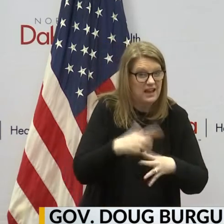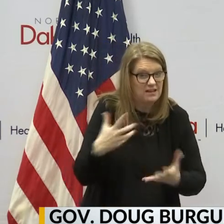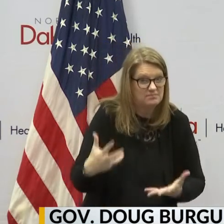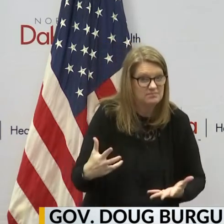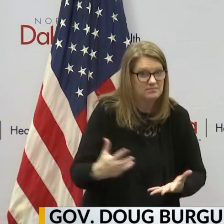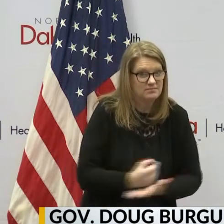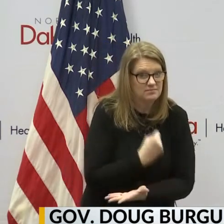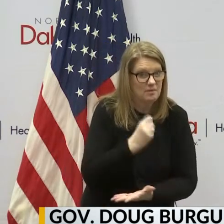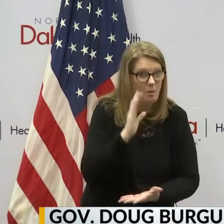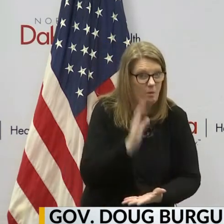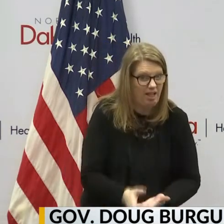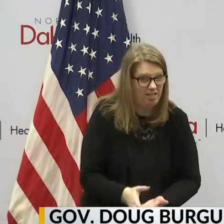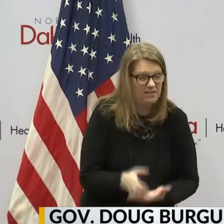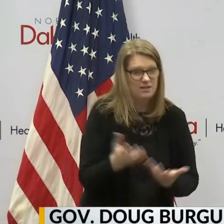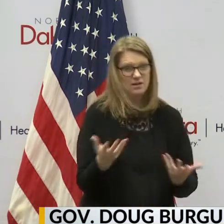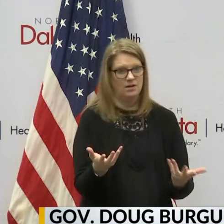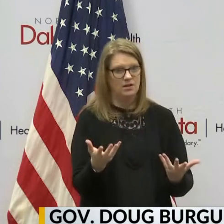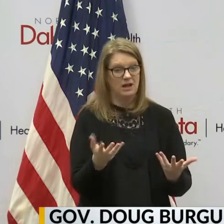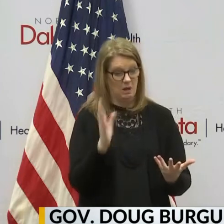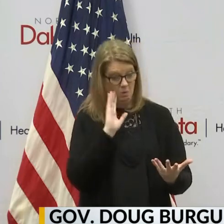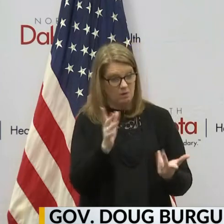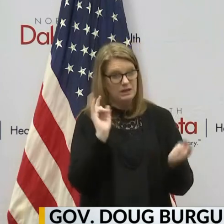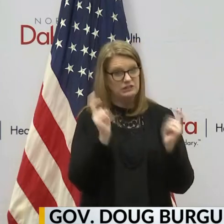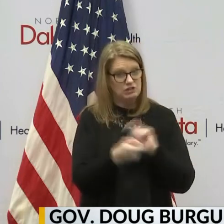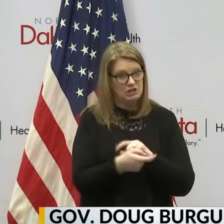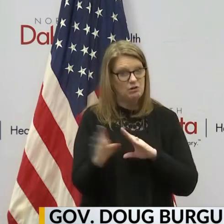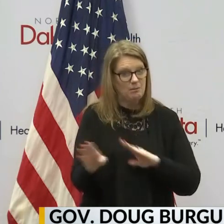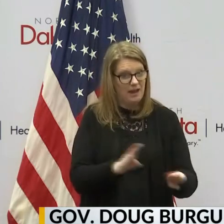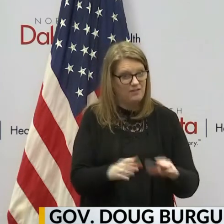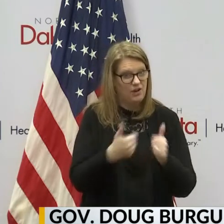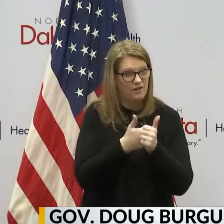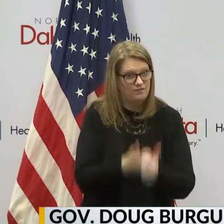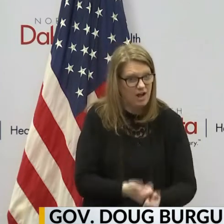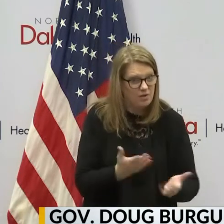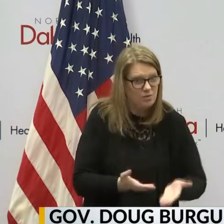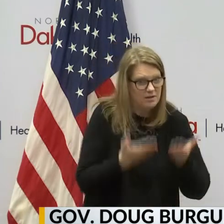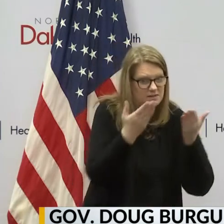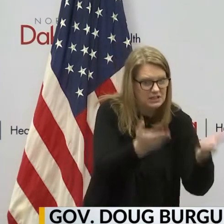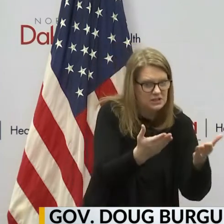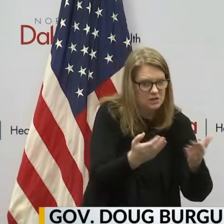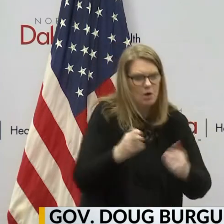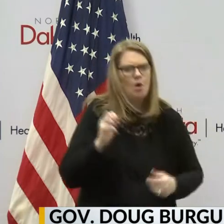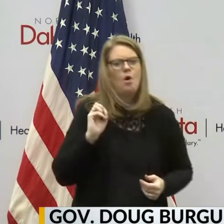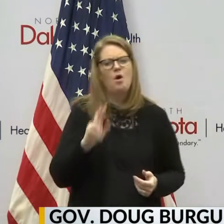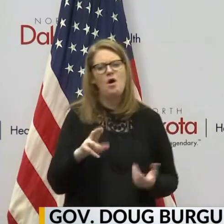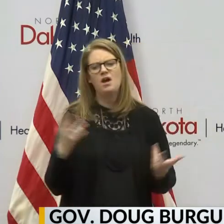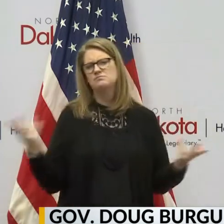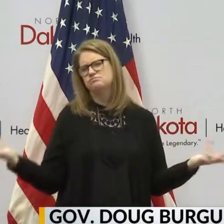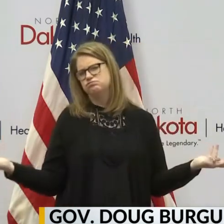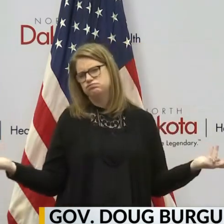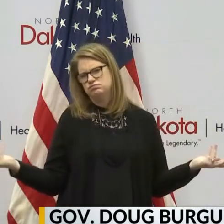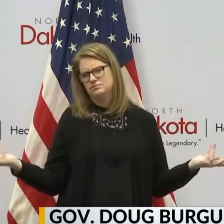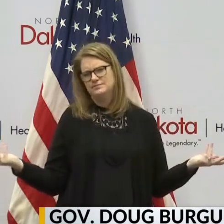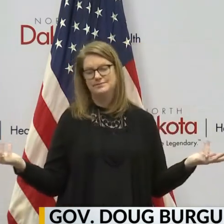IT TO REACH. WILL WE TAKE THE EXTRA TIME WE HAVE TO LEARN AND LOOK AT WHAT